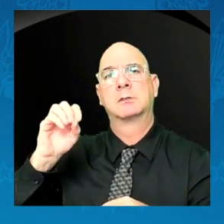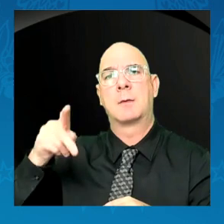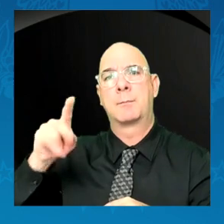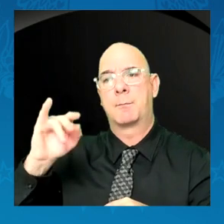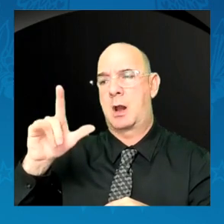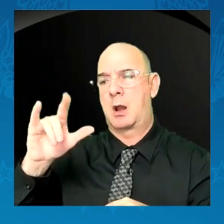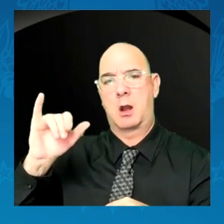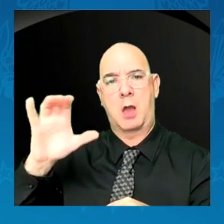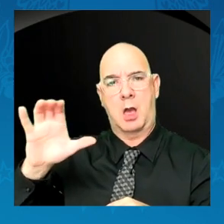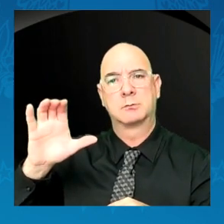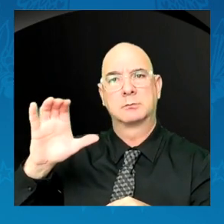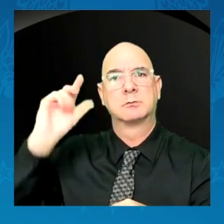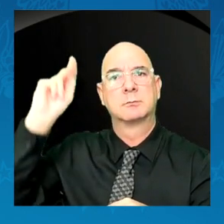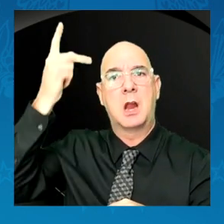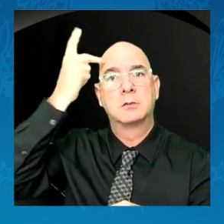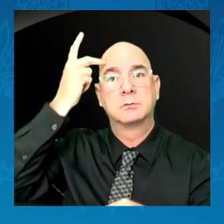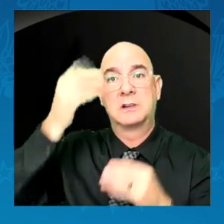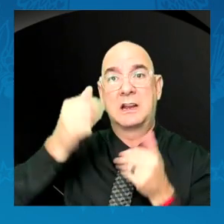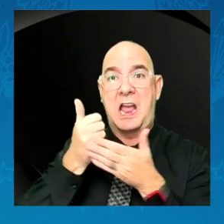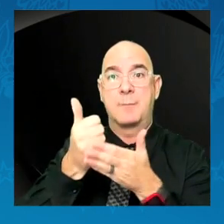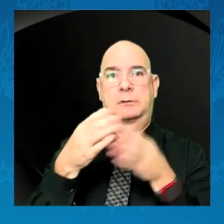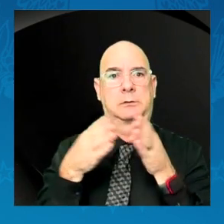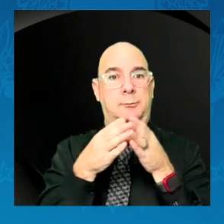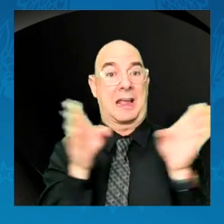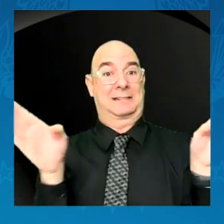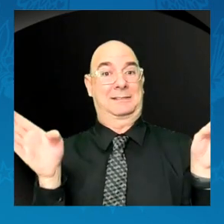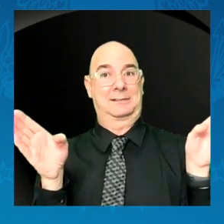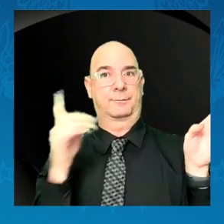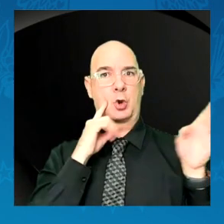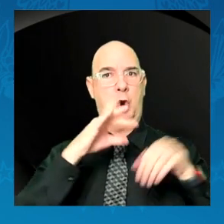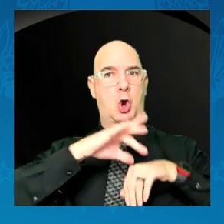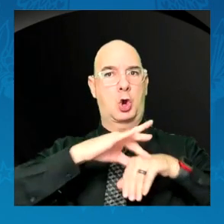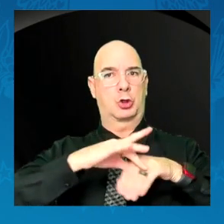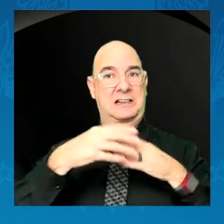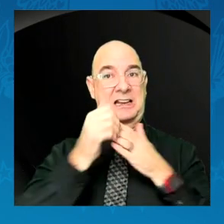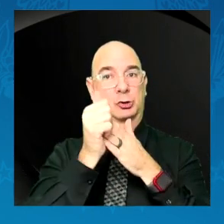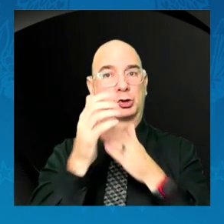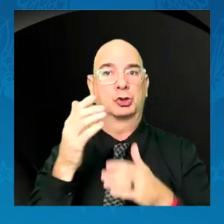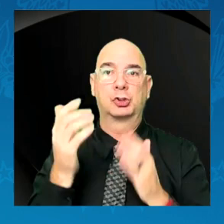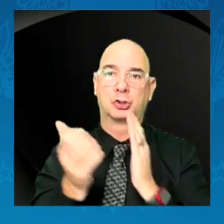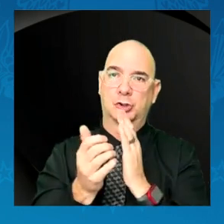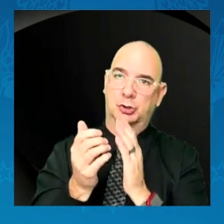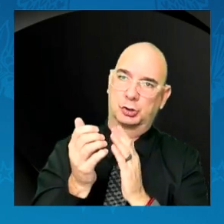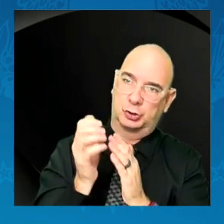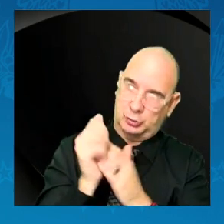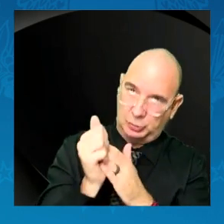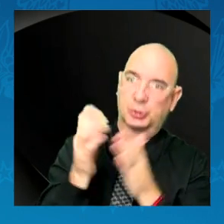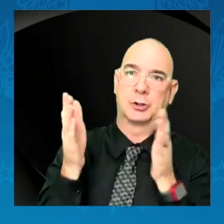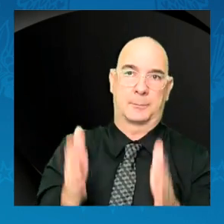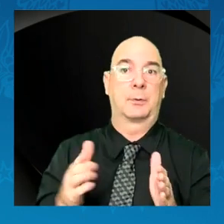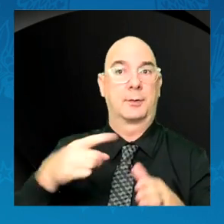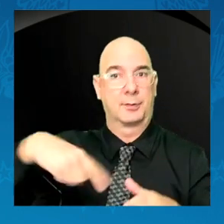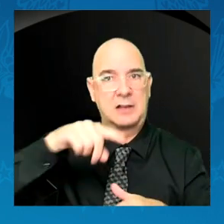to strengthen our partnerships around the world using satellite data and the tools available to us.